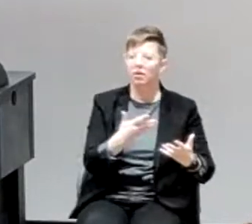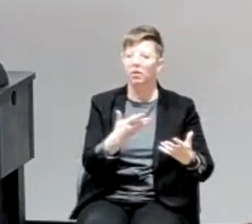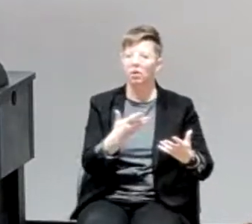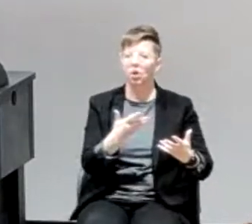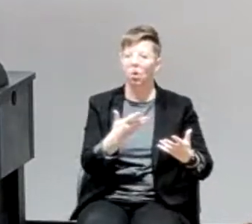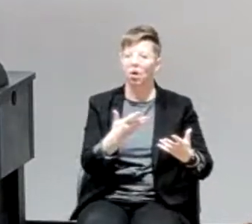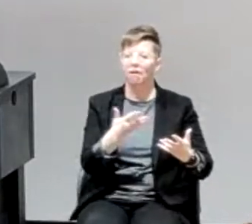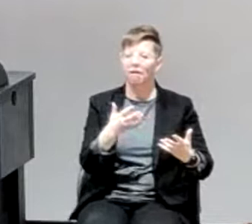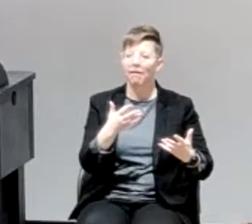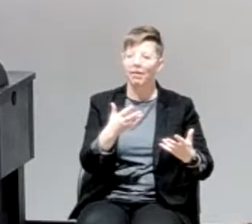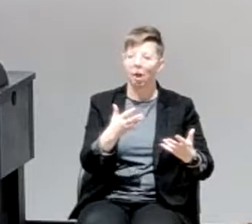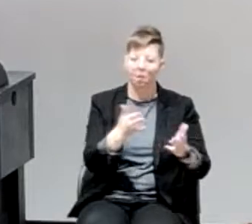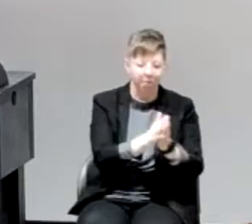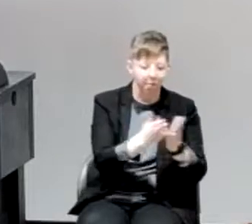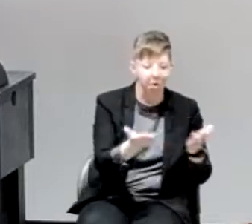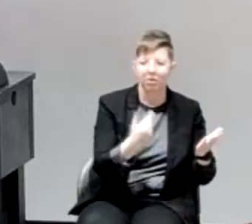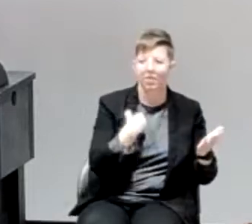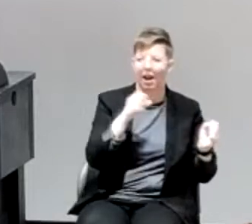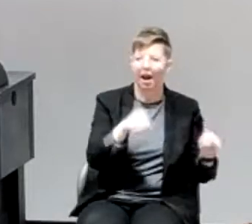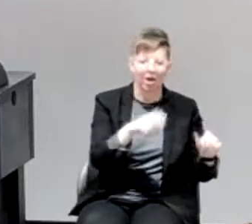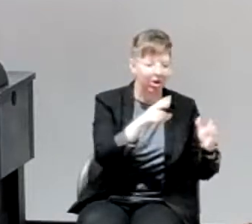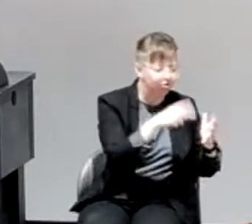translates inspiration but it prompted action and it got my attention.